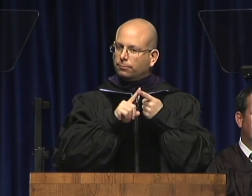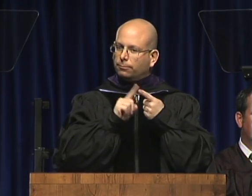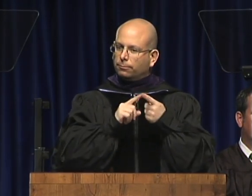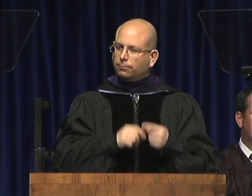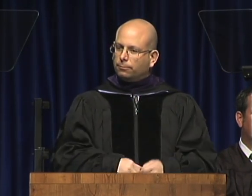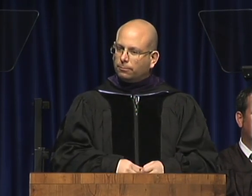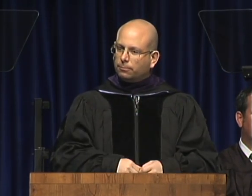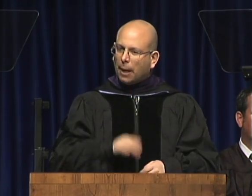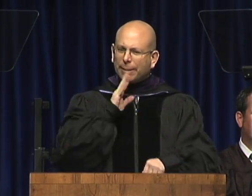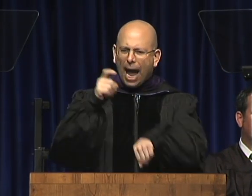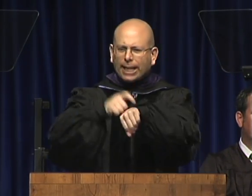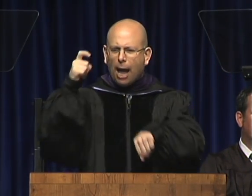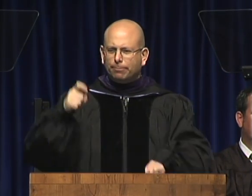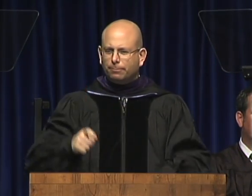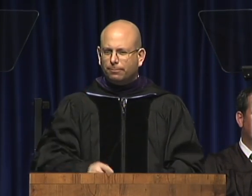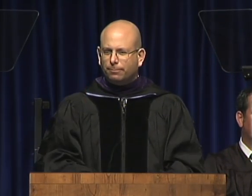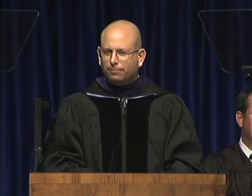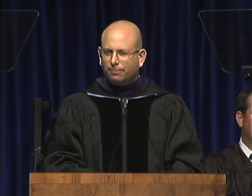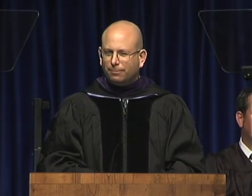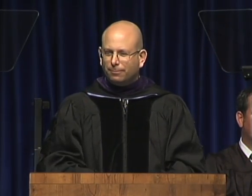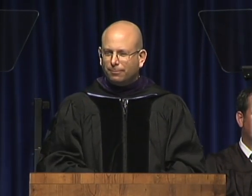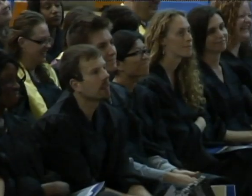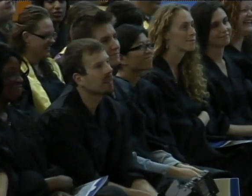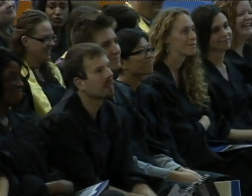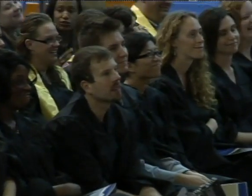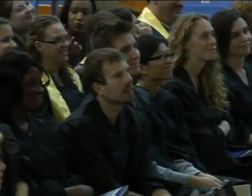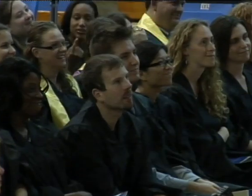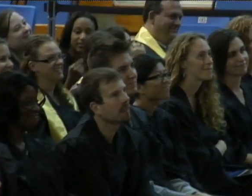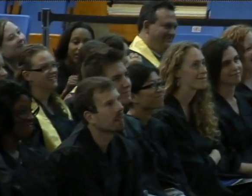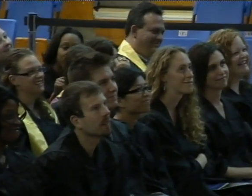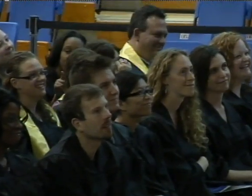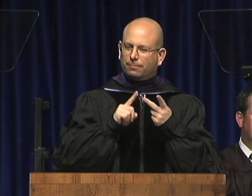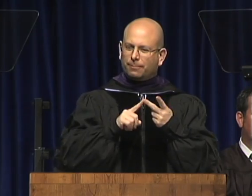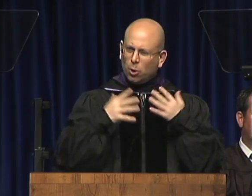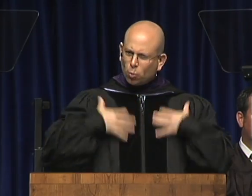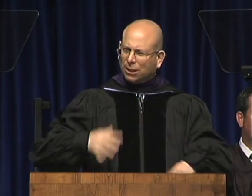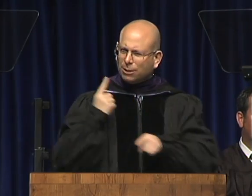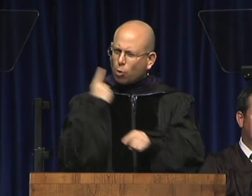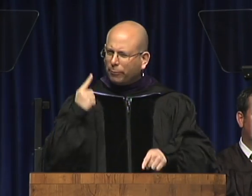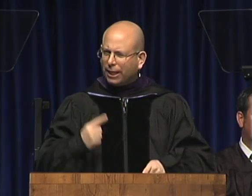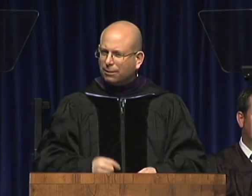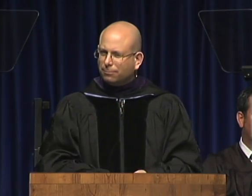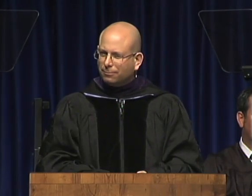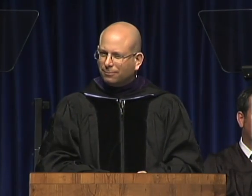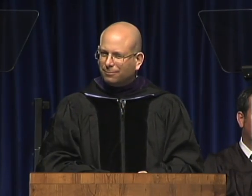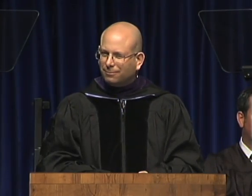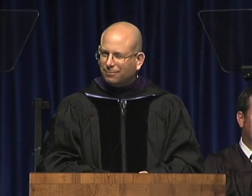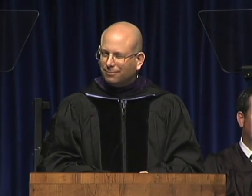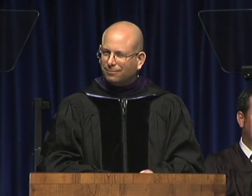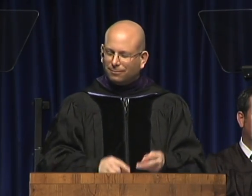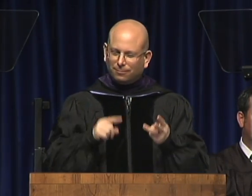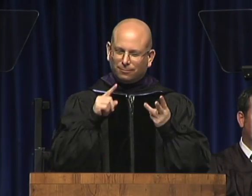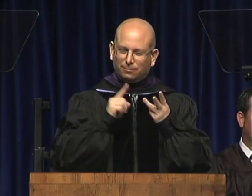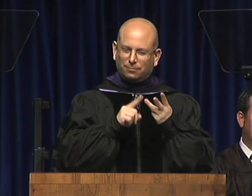First, show up on time. Second, dress appropriately.